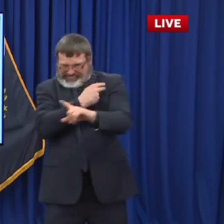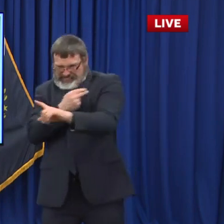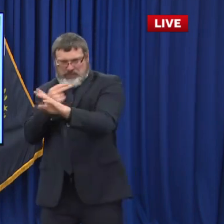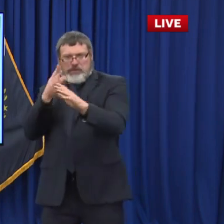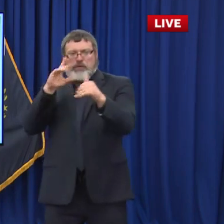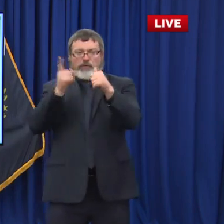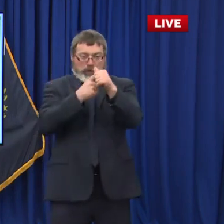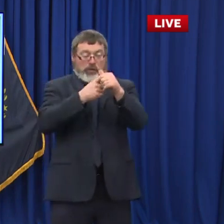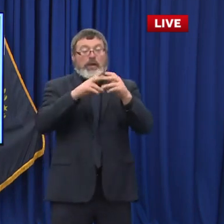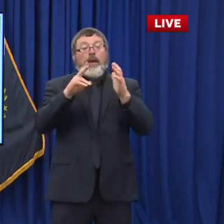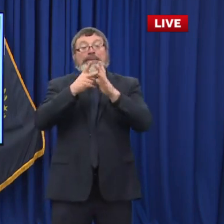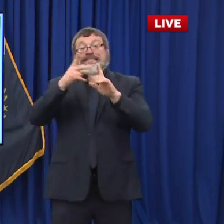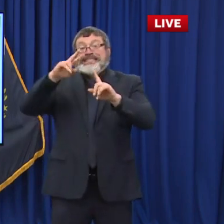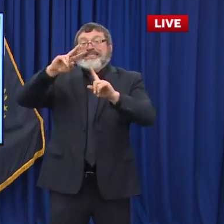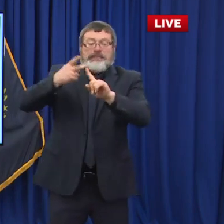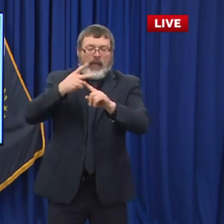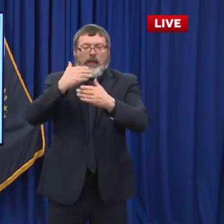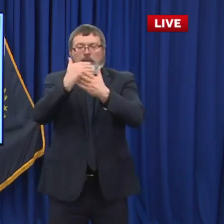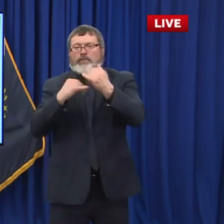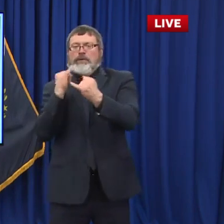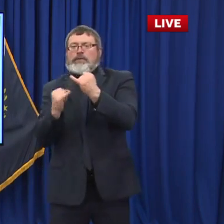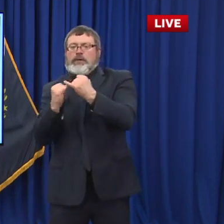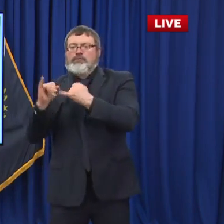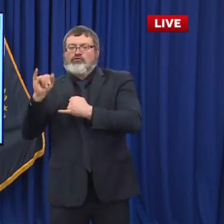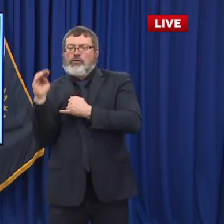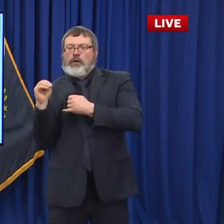I THINK THAT THAT’S ALL OF LONG-TERM CARE. I’M LOOKING OVER HERE.